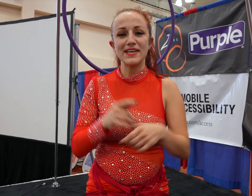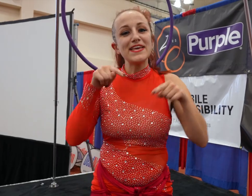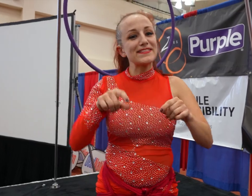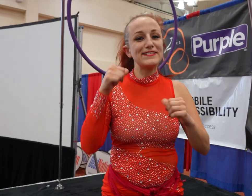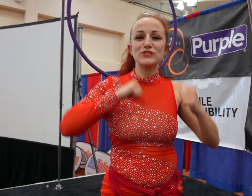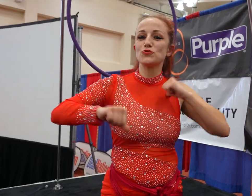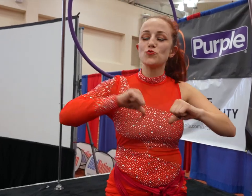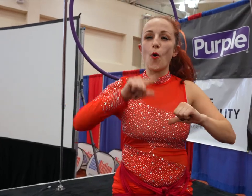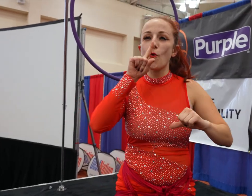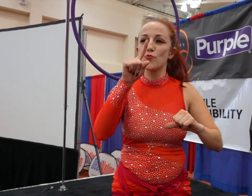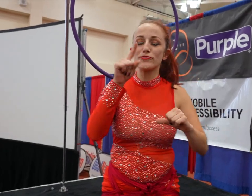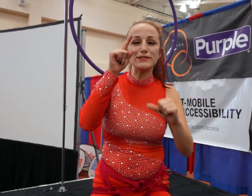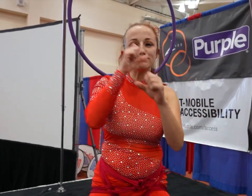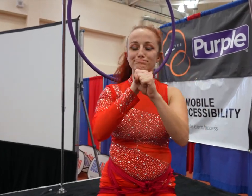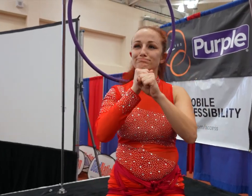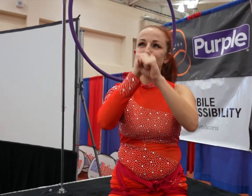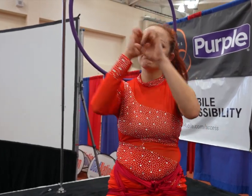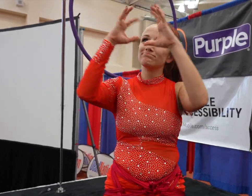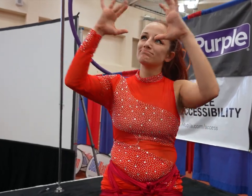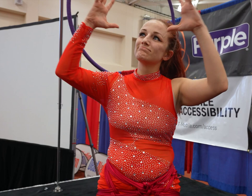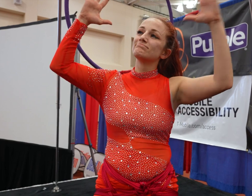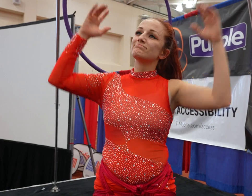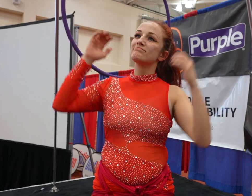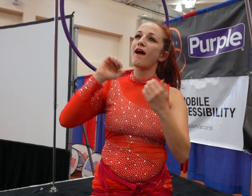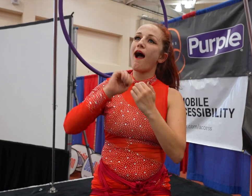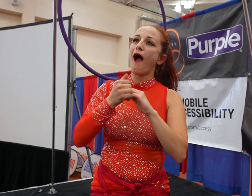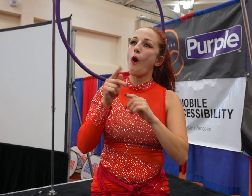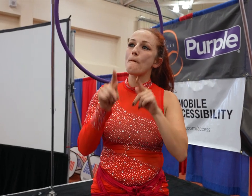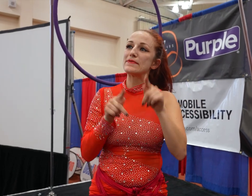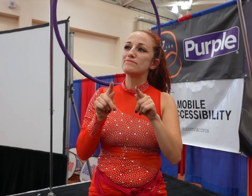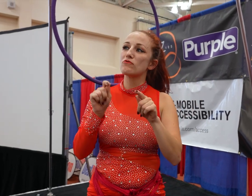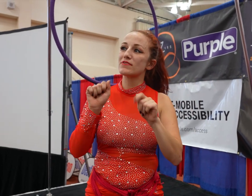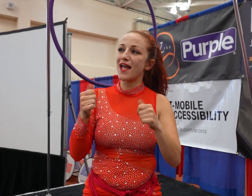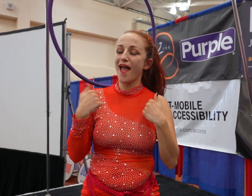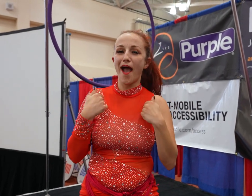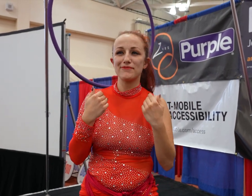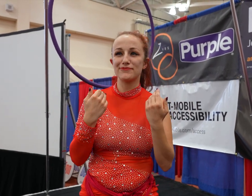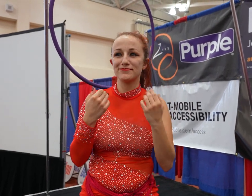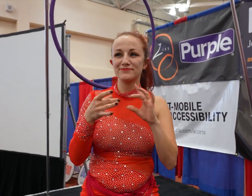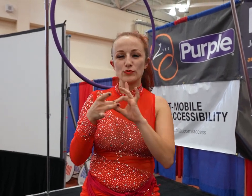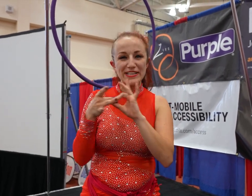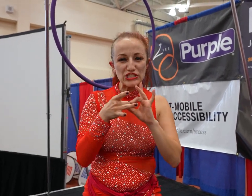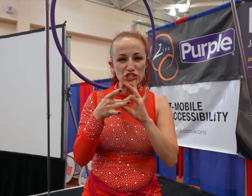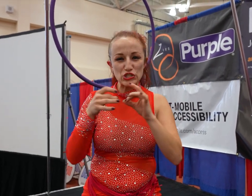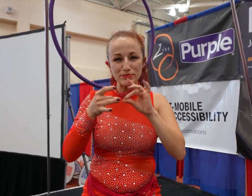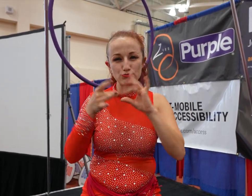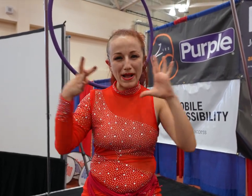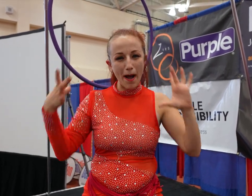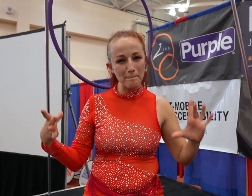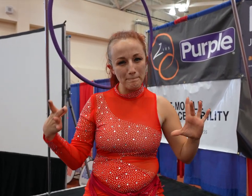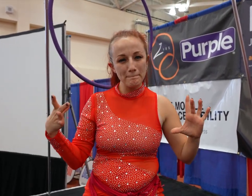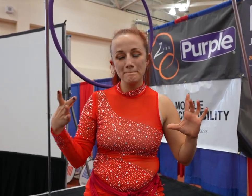This show is a visualization of how people can have relationships that break up.